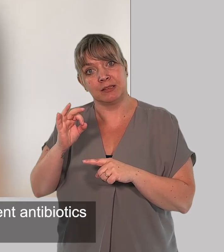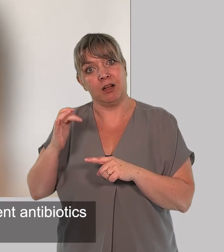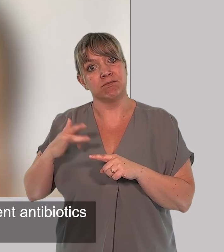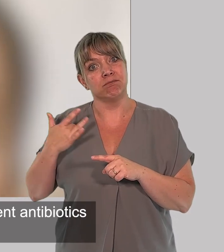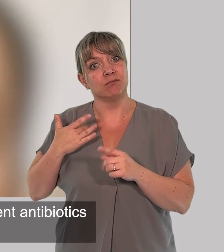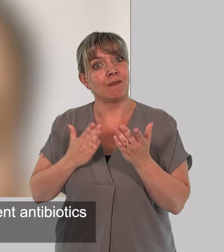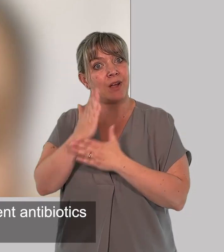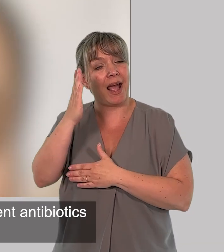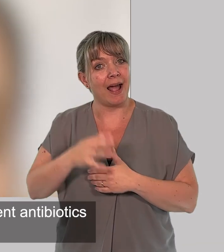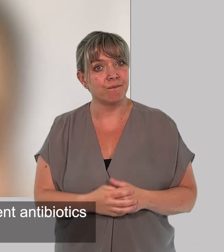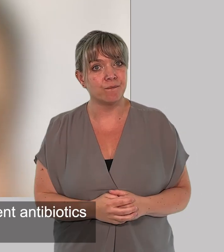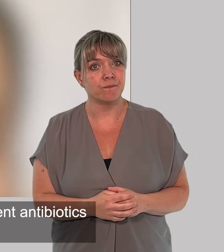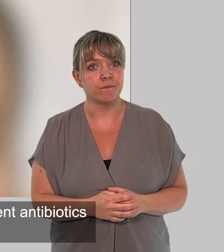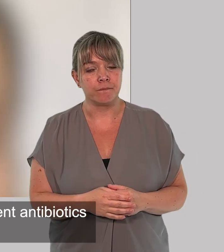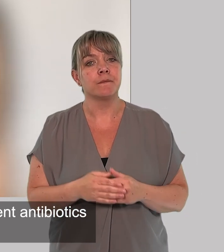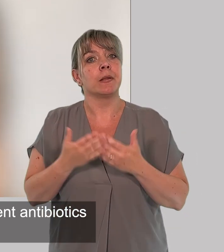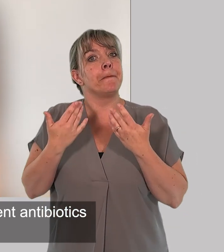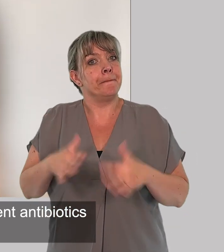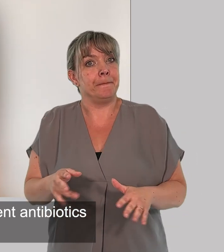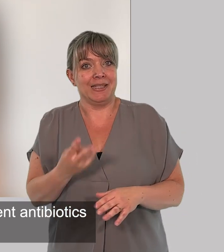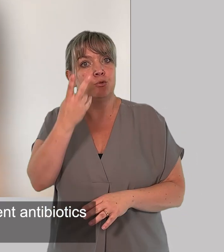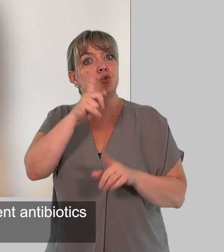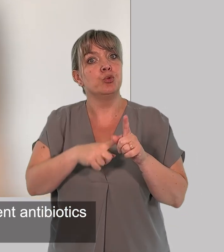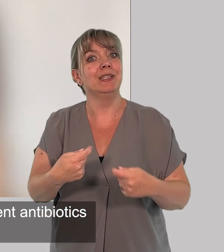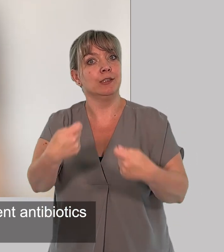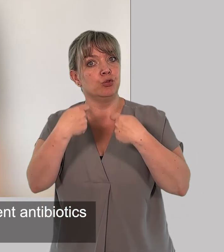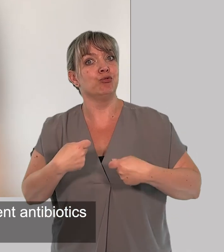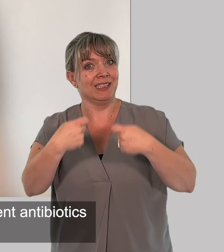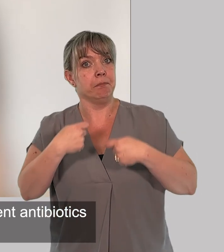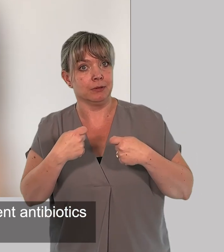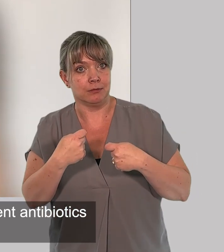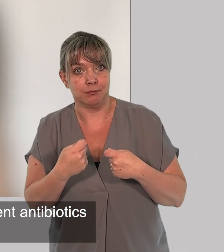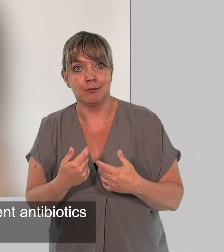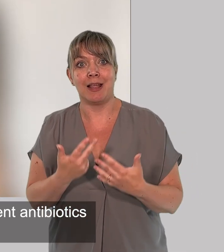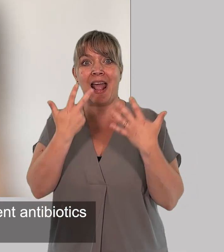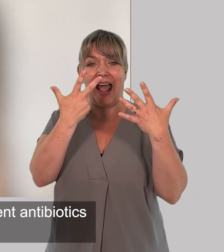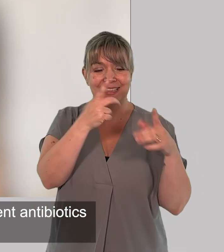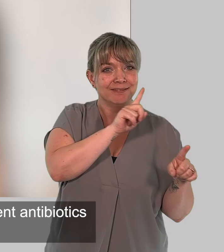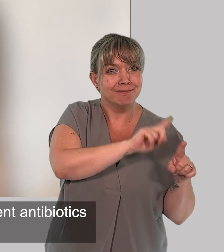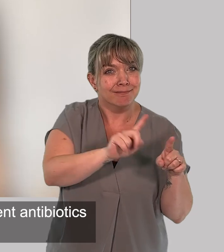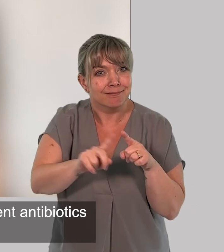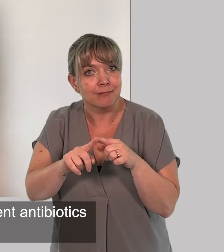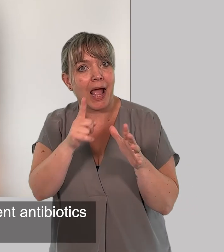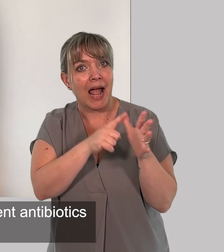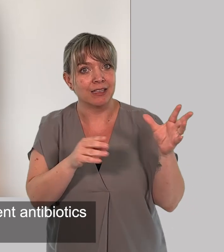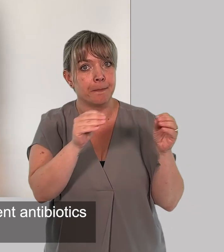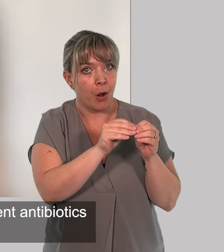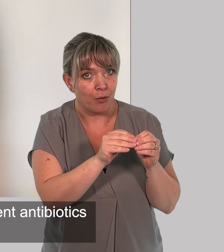My two-year treatment was that with the eight different antibiotics for two years